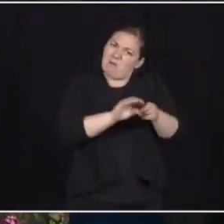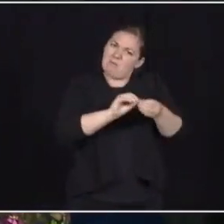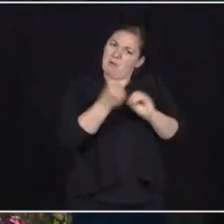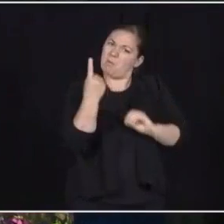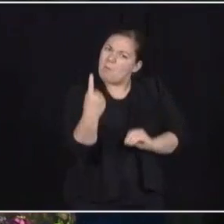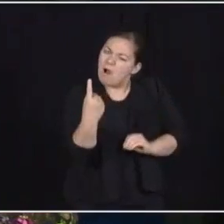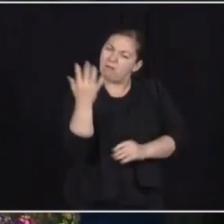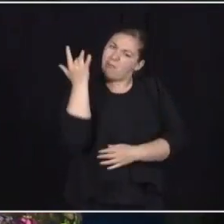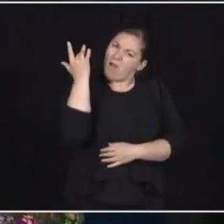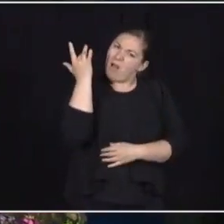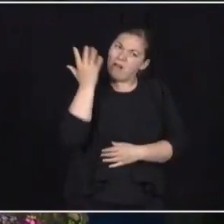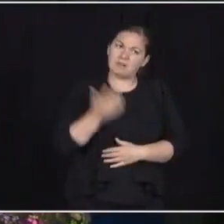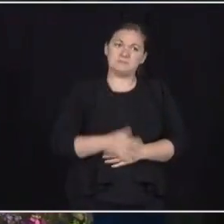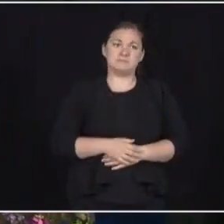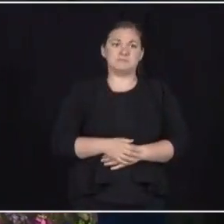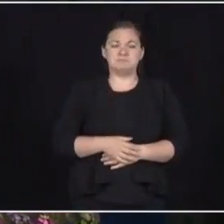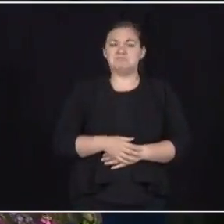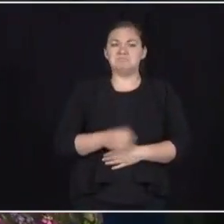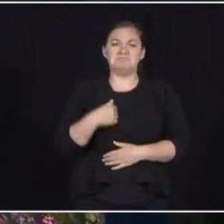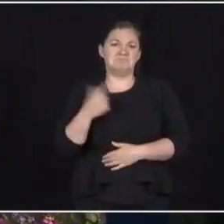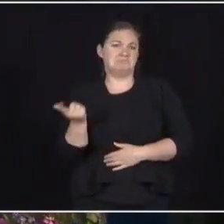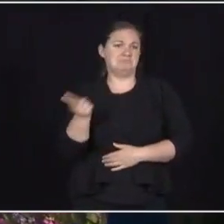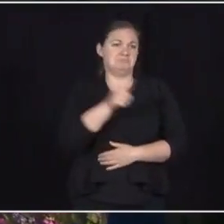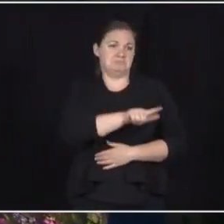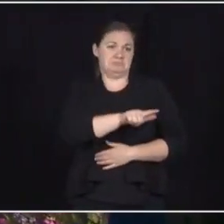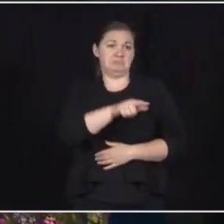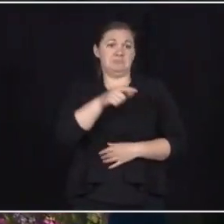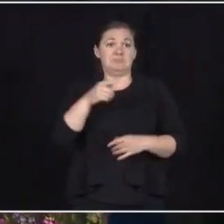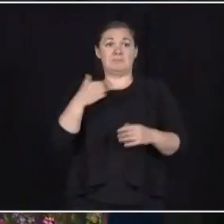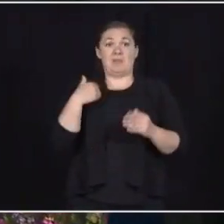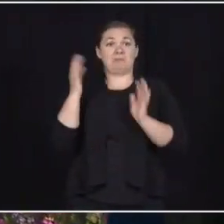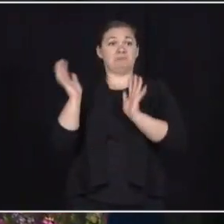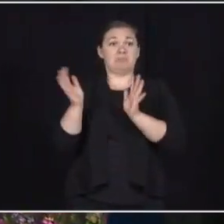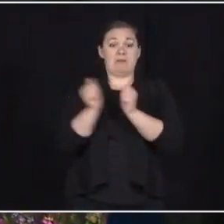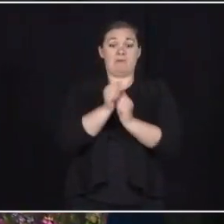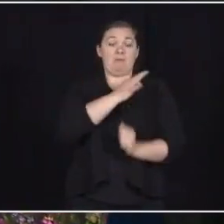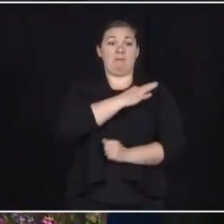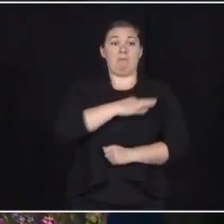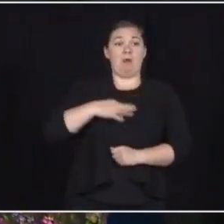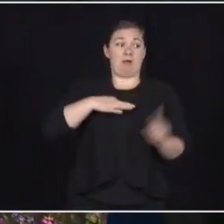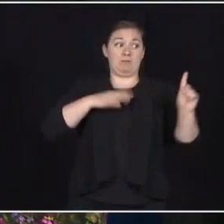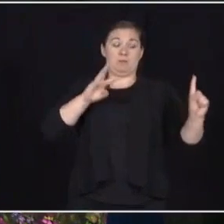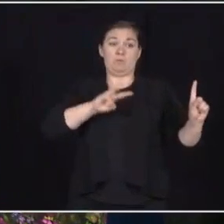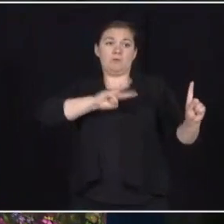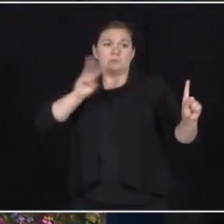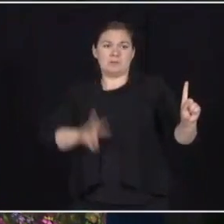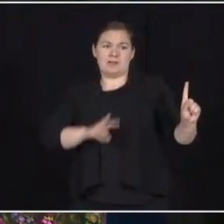I will pass it over to the Minister of Health. I did have a good conversation with the mayor down there.